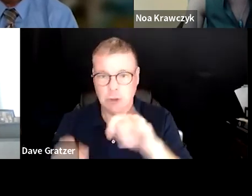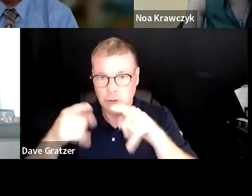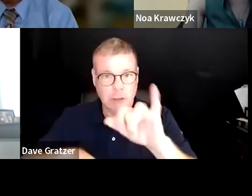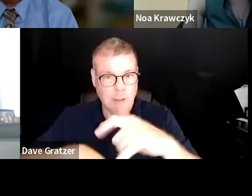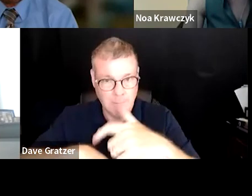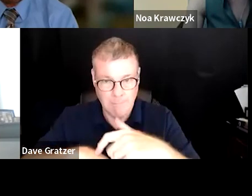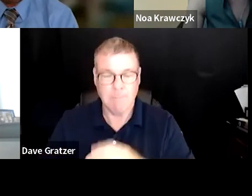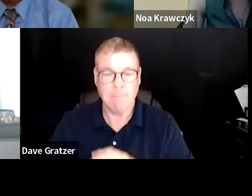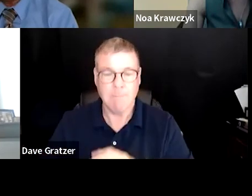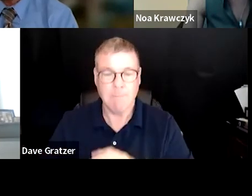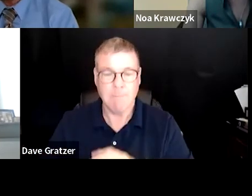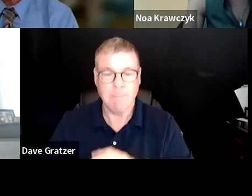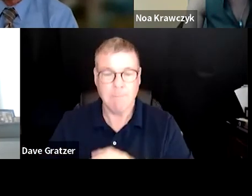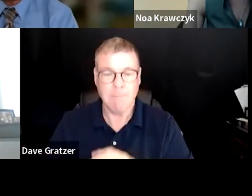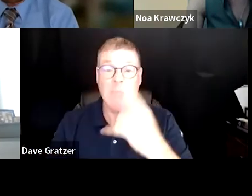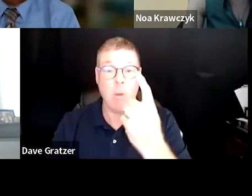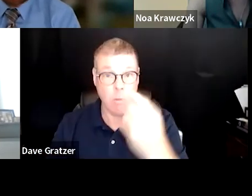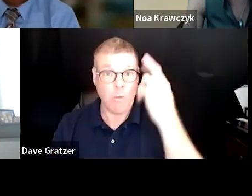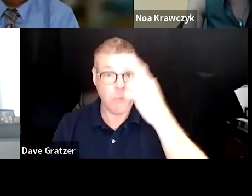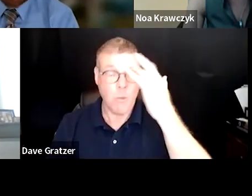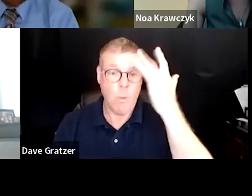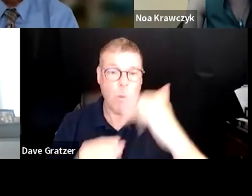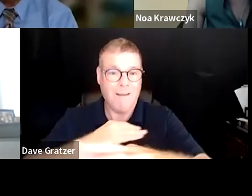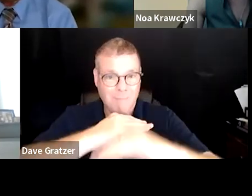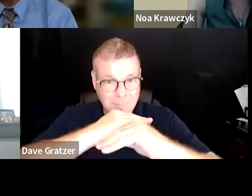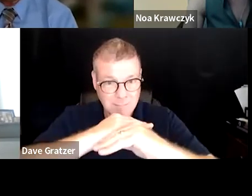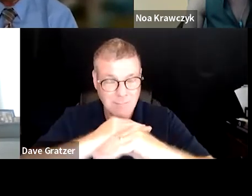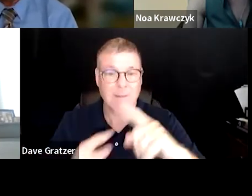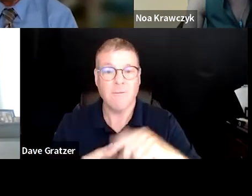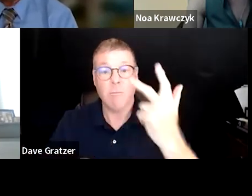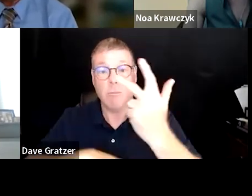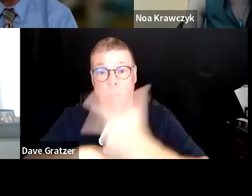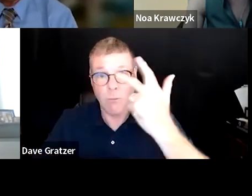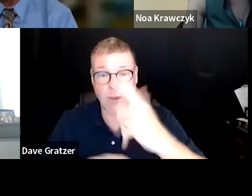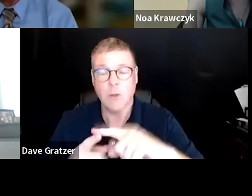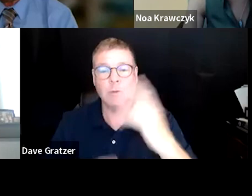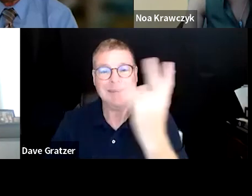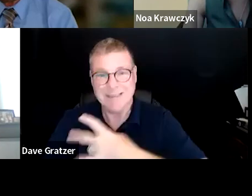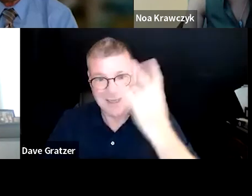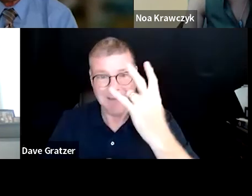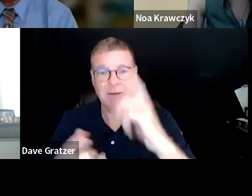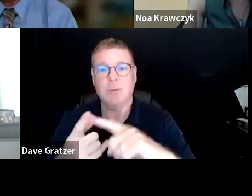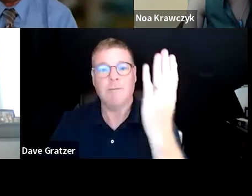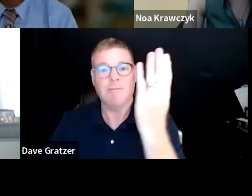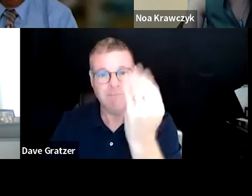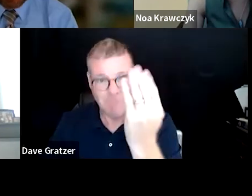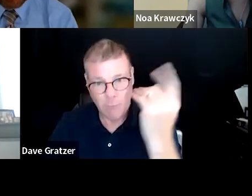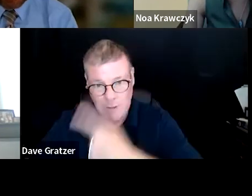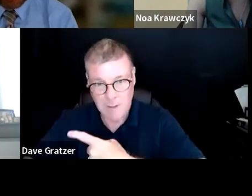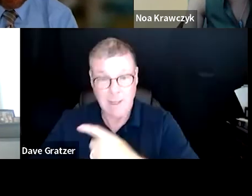Which is, in part one of the reasons why we had extended it from three days to seven days to 14 days, and particularly since COVID